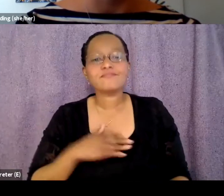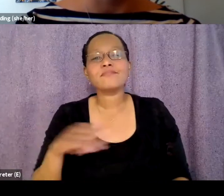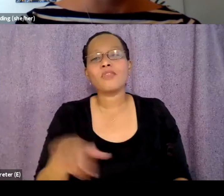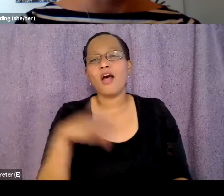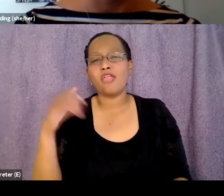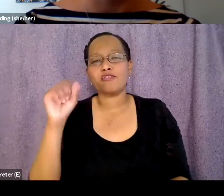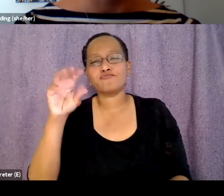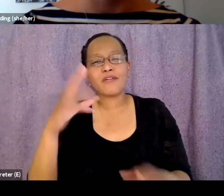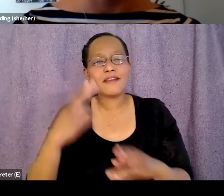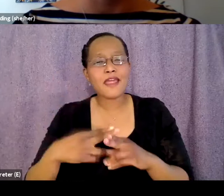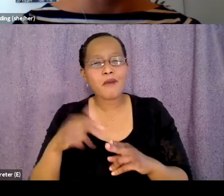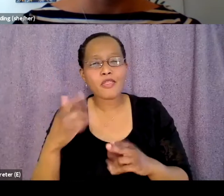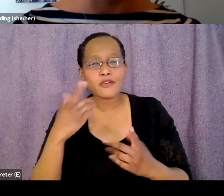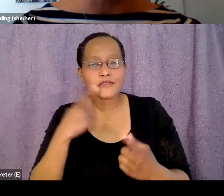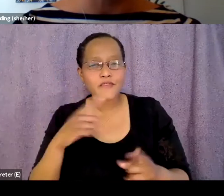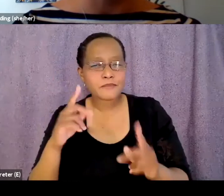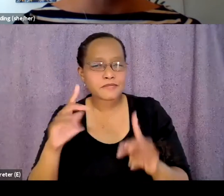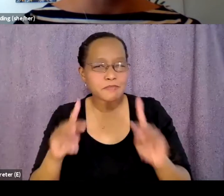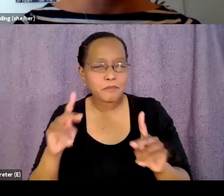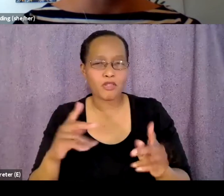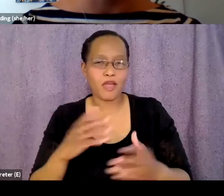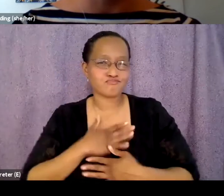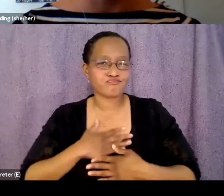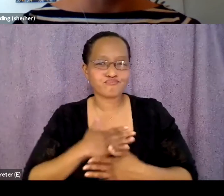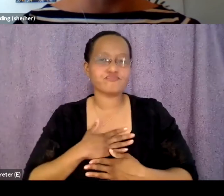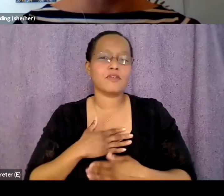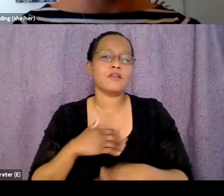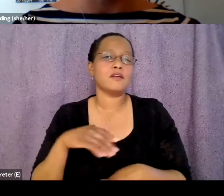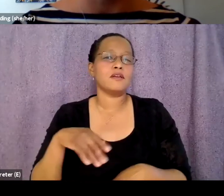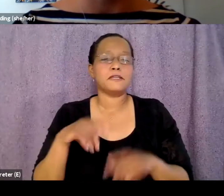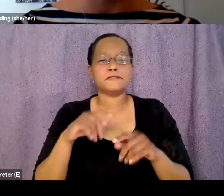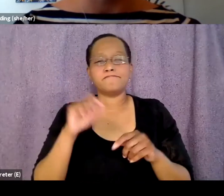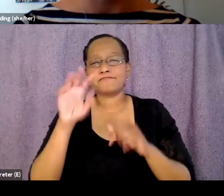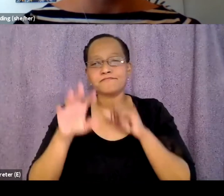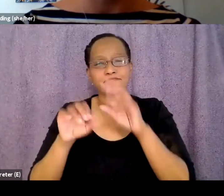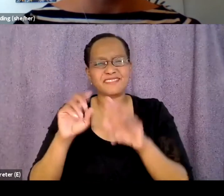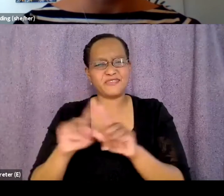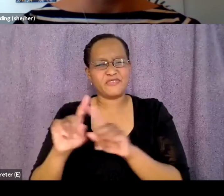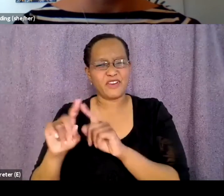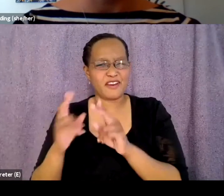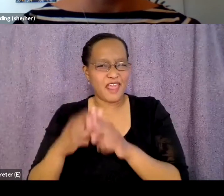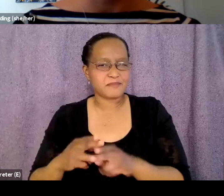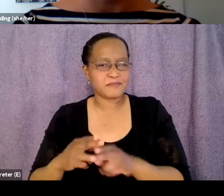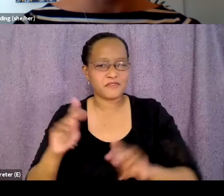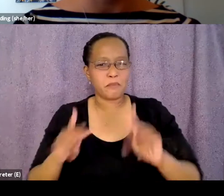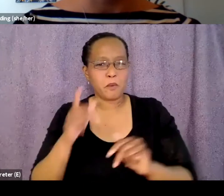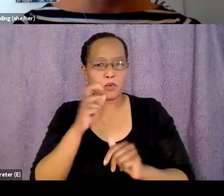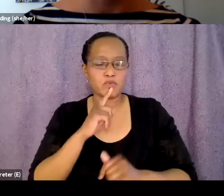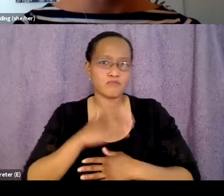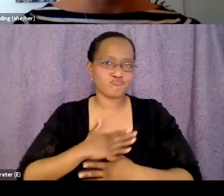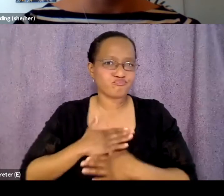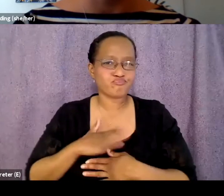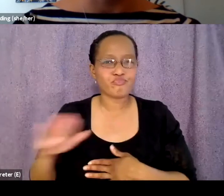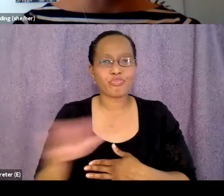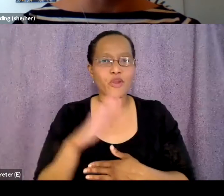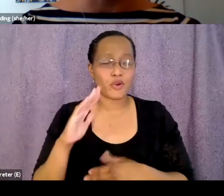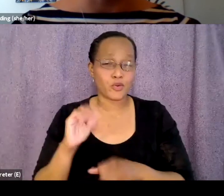Keah Brown: Brandon Taylor is just immaculate his work is otherworldly there are people